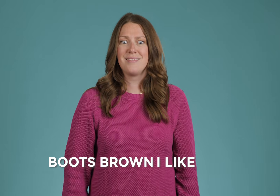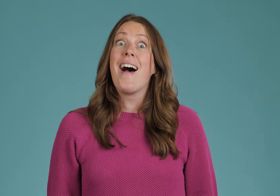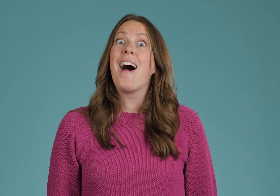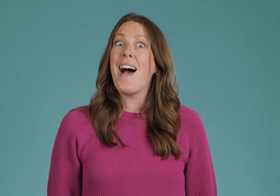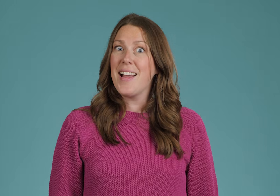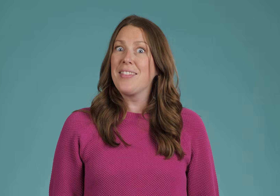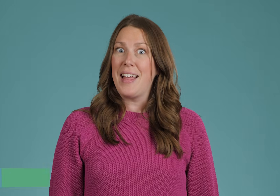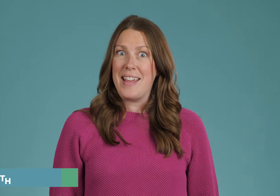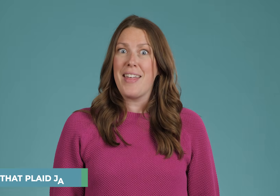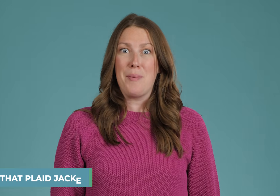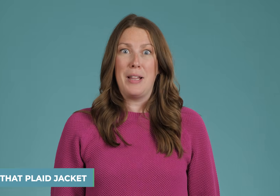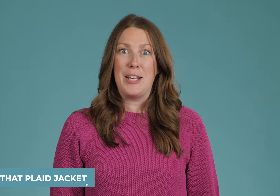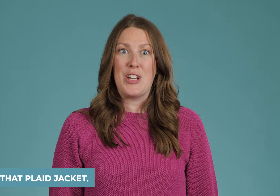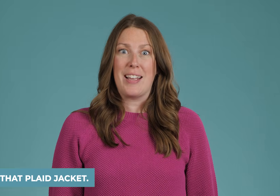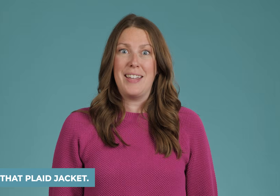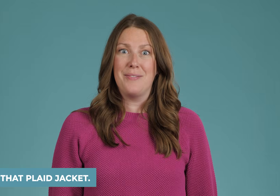I like that plaid jacket.